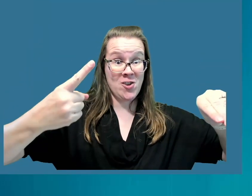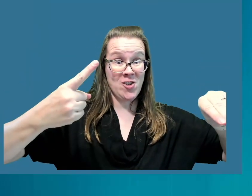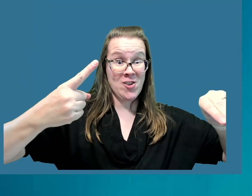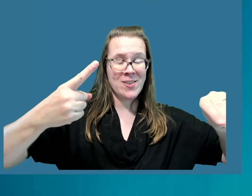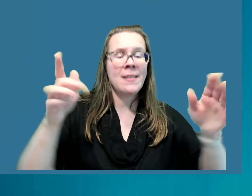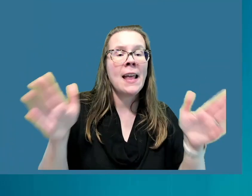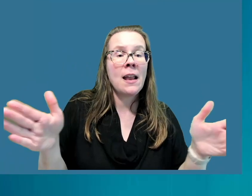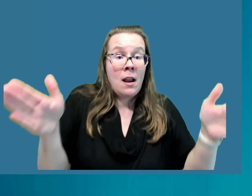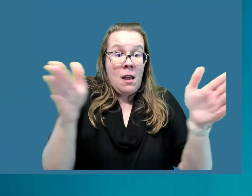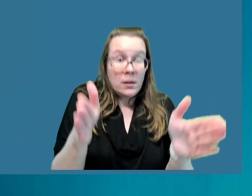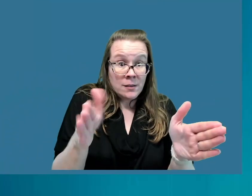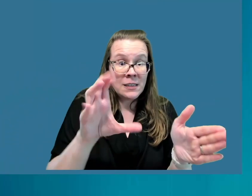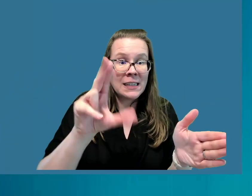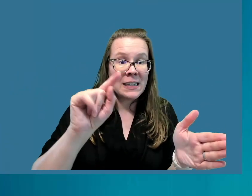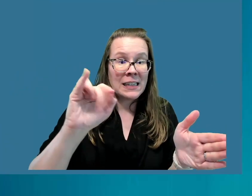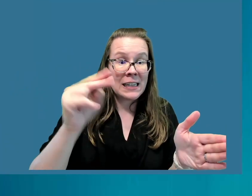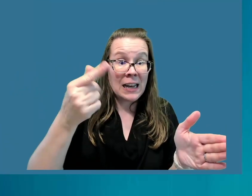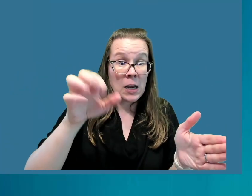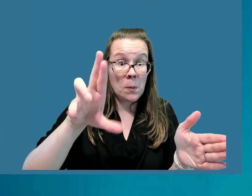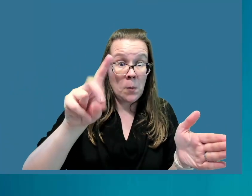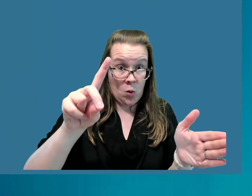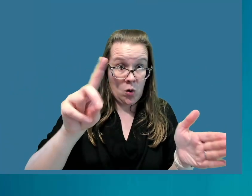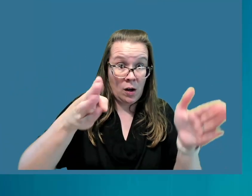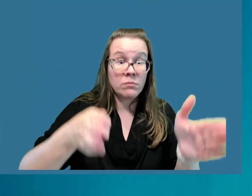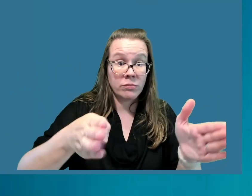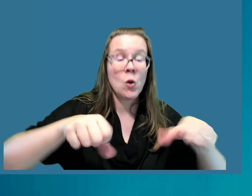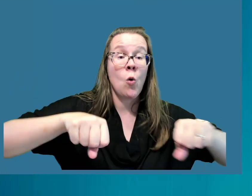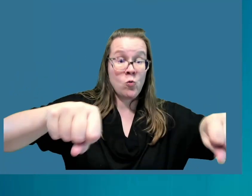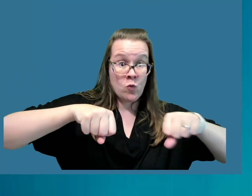the grout, and it's hard to clean. So what I actually do is, I put out a bath towel and then